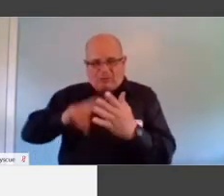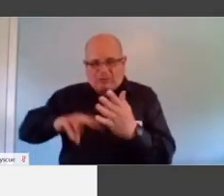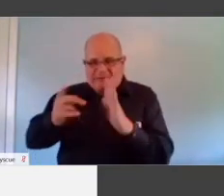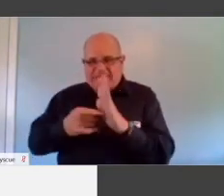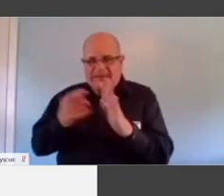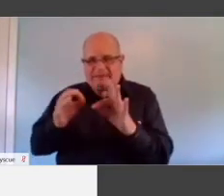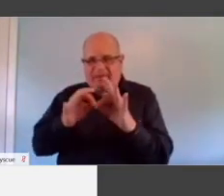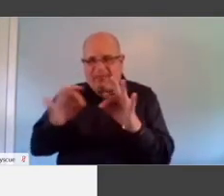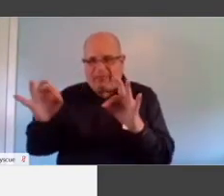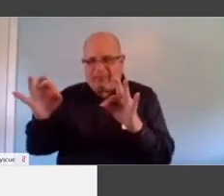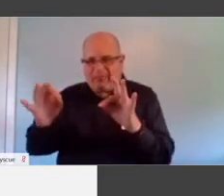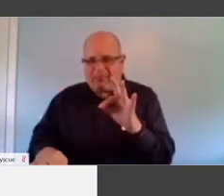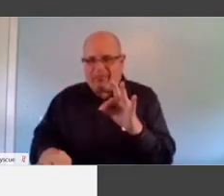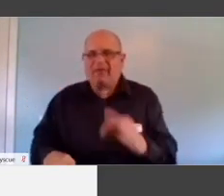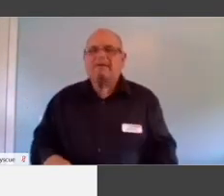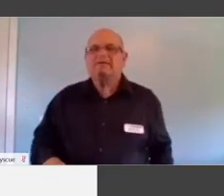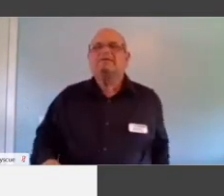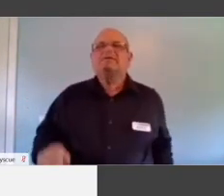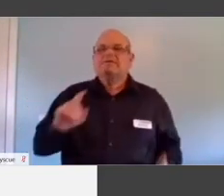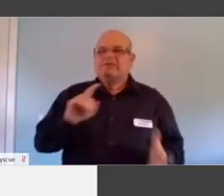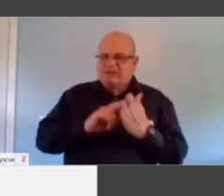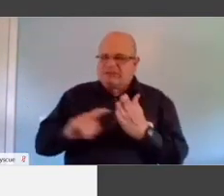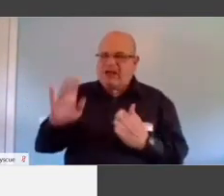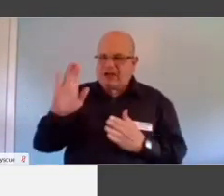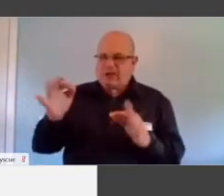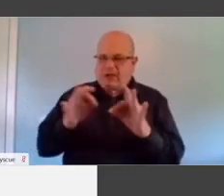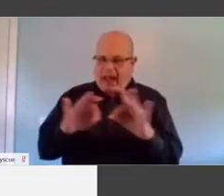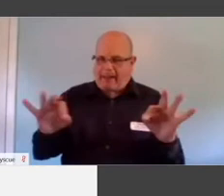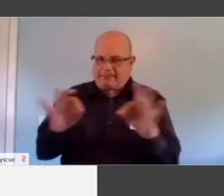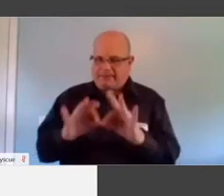‑‑ hard to read and sometimes they leave off information.